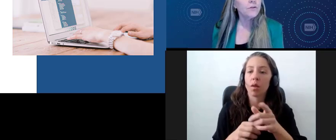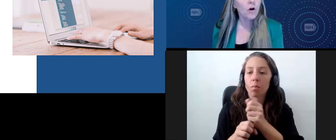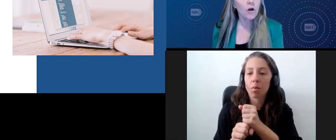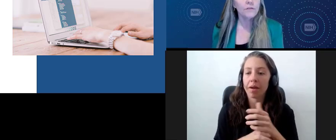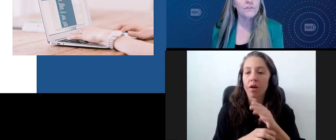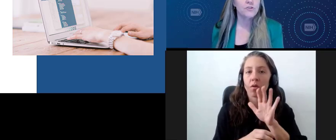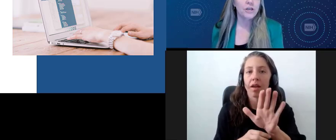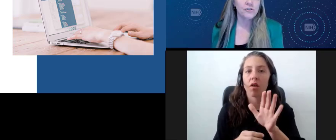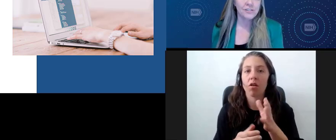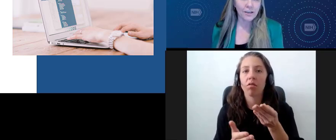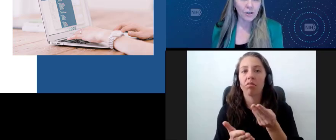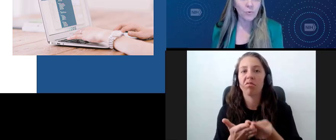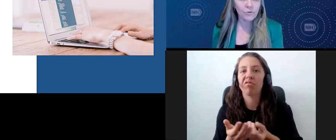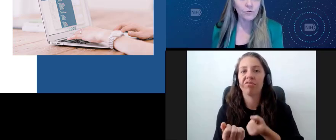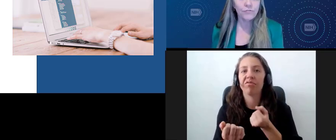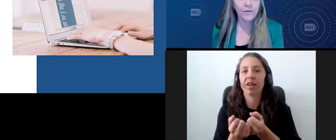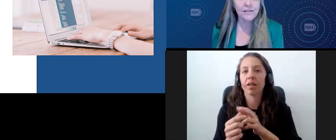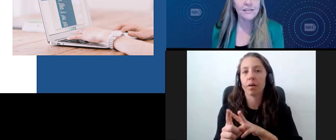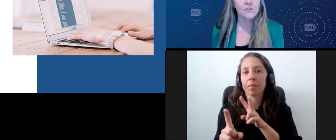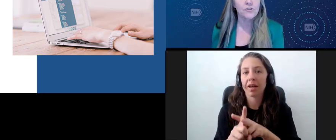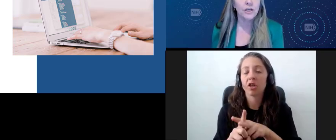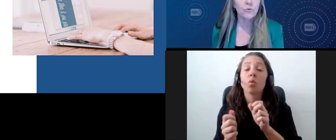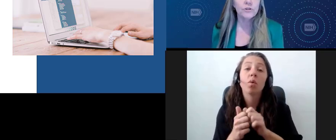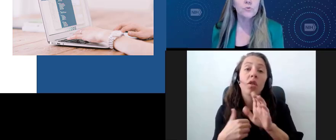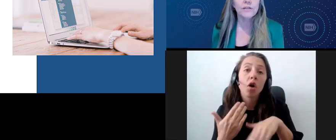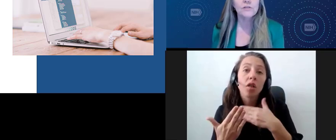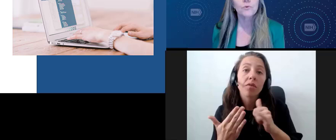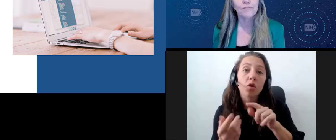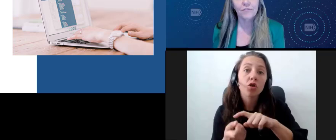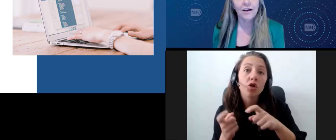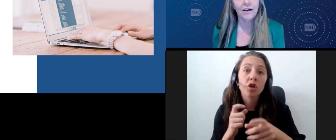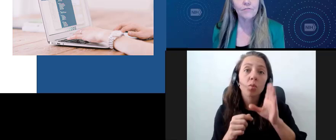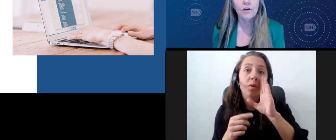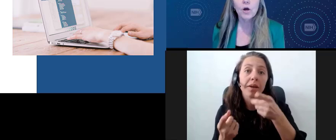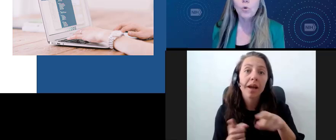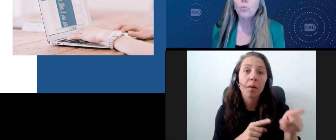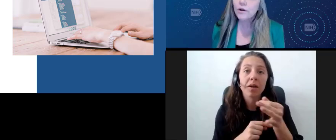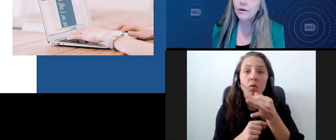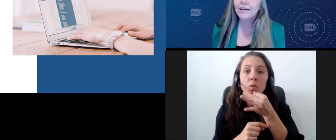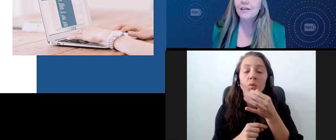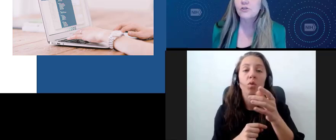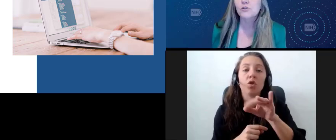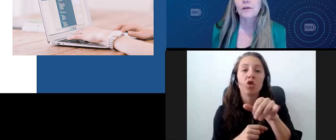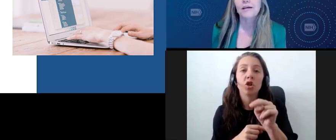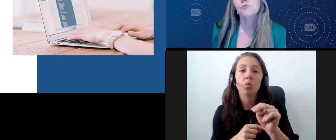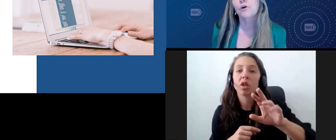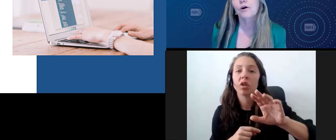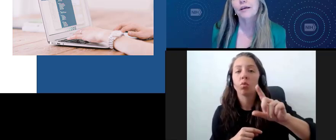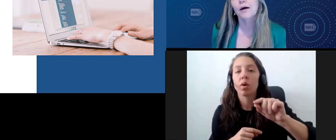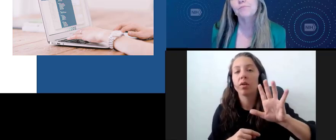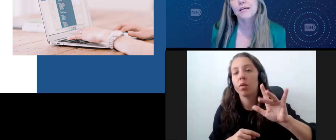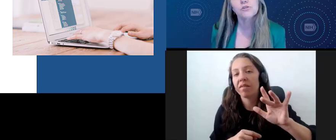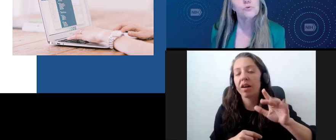Given all of the changes that go into effect in January 2025, what are NIH's plans regarding updates